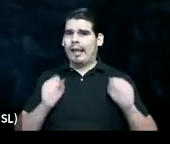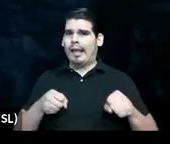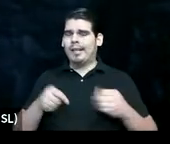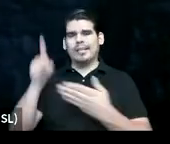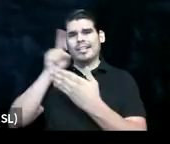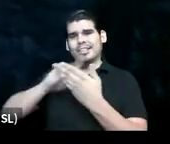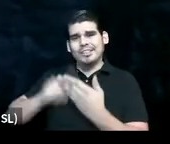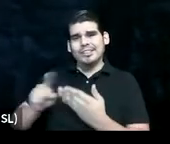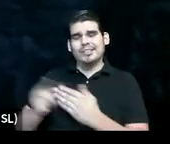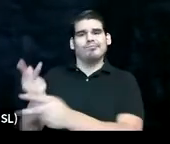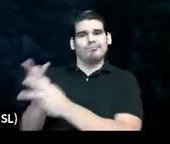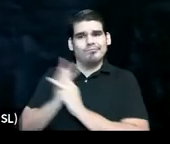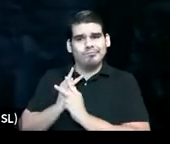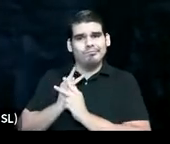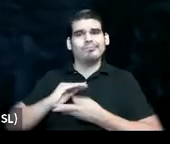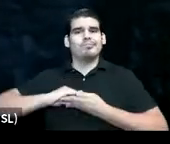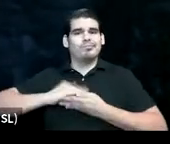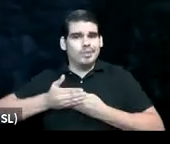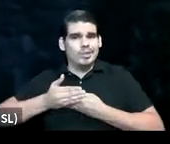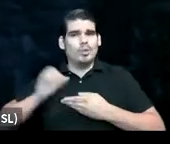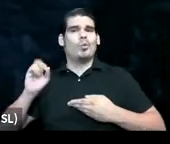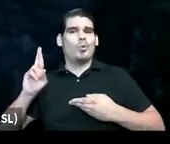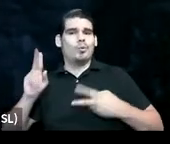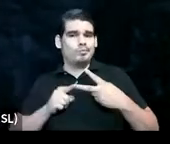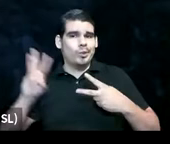let let let us provide them some help with that as well as creating protocols and policies.